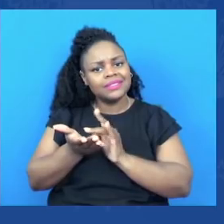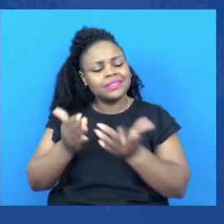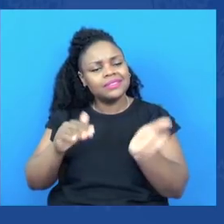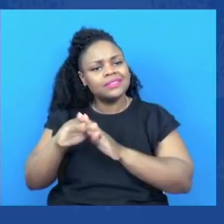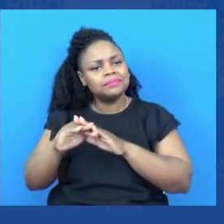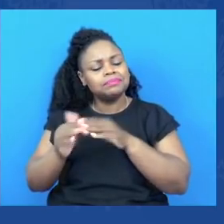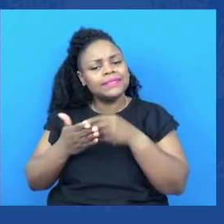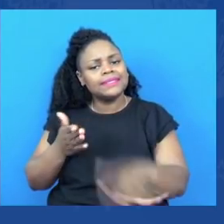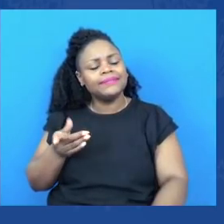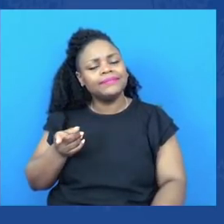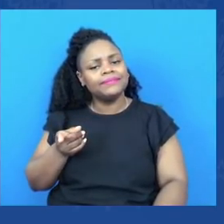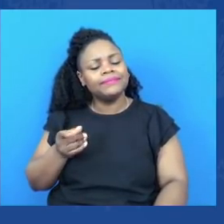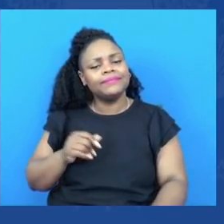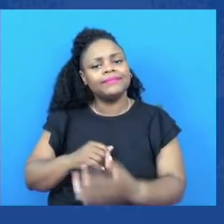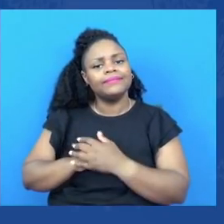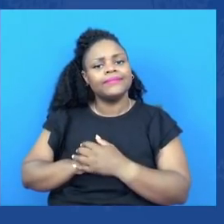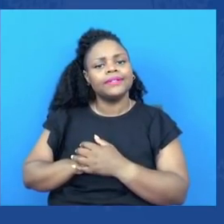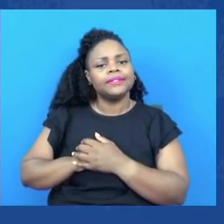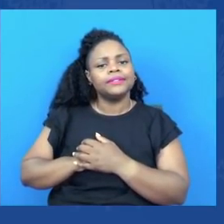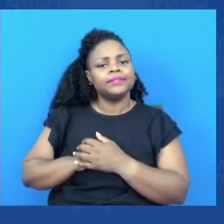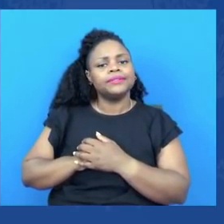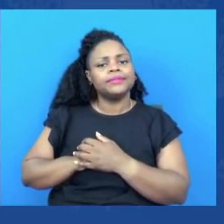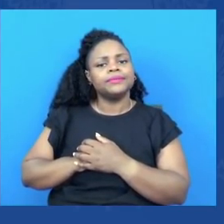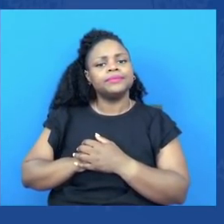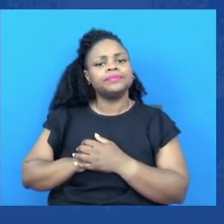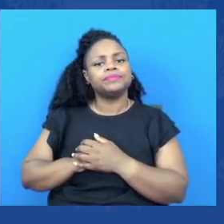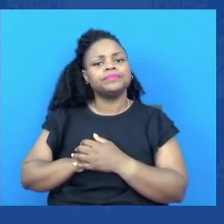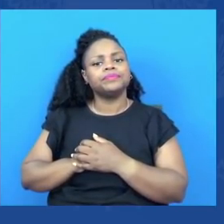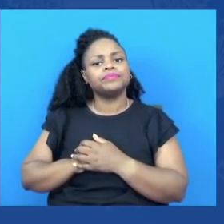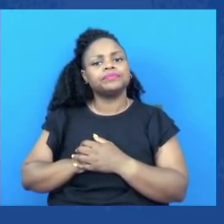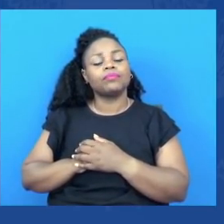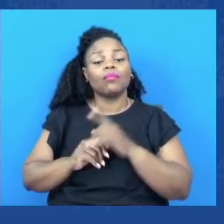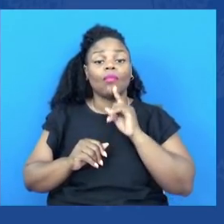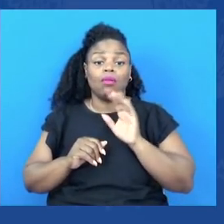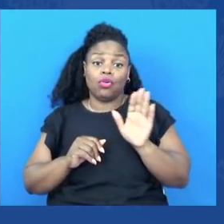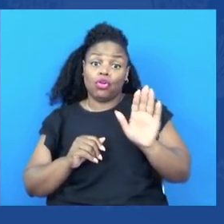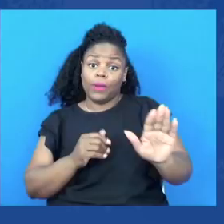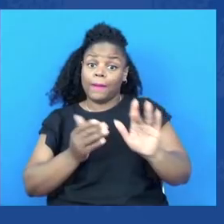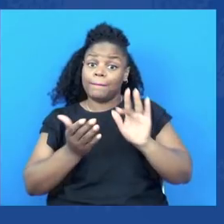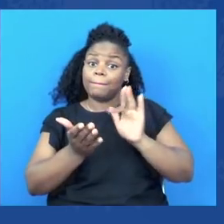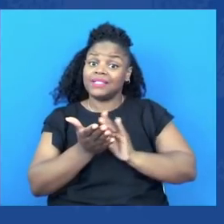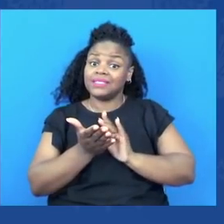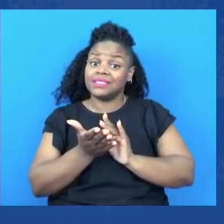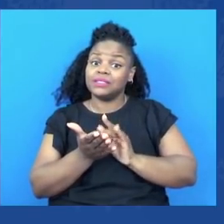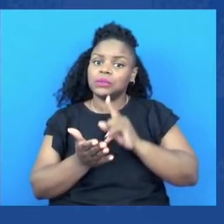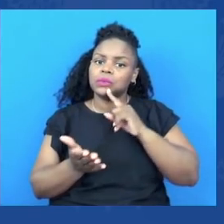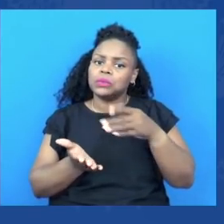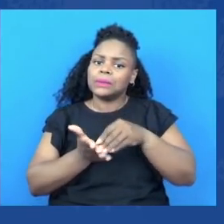that it took me, my two brothers, and my sister -- three siblings -- chipping in to cover the thousands of dollars